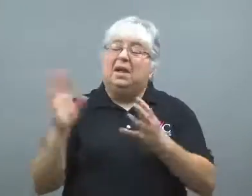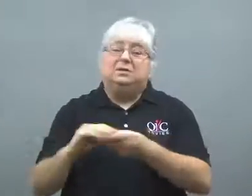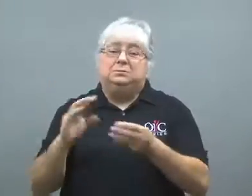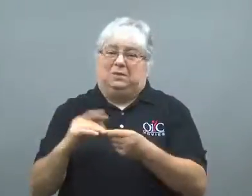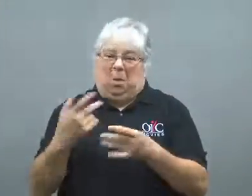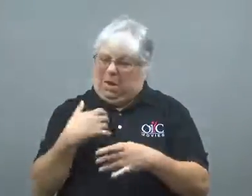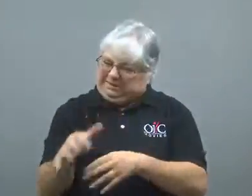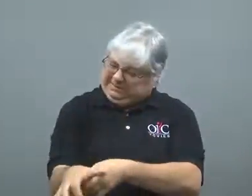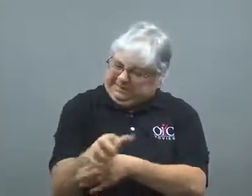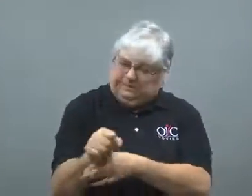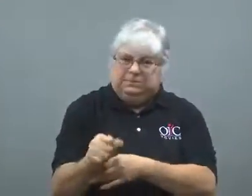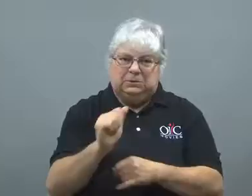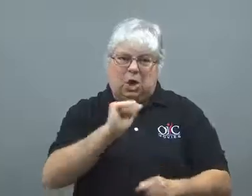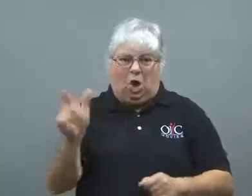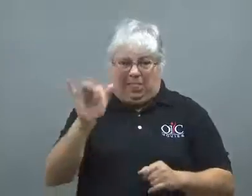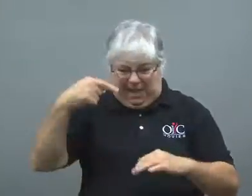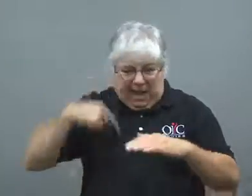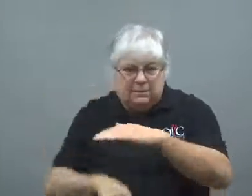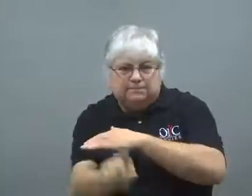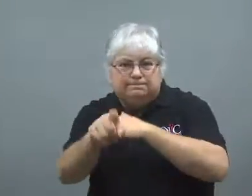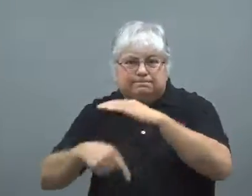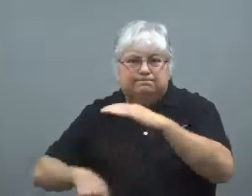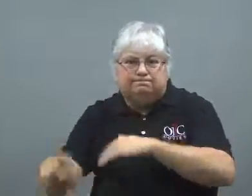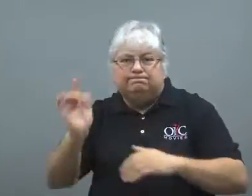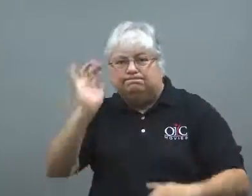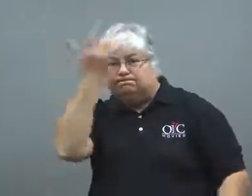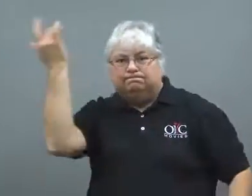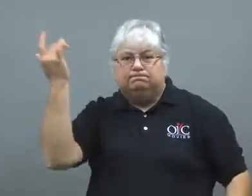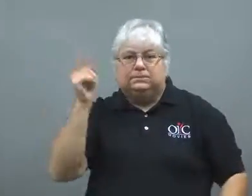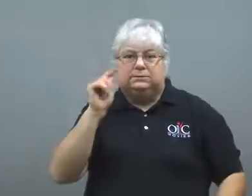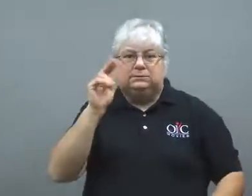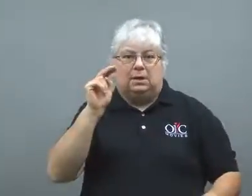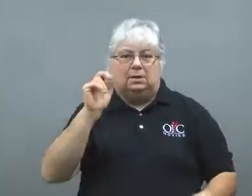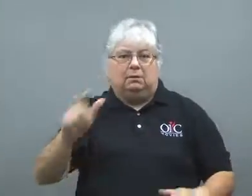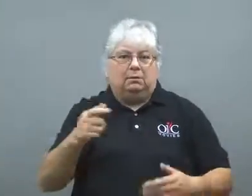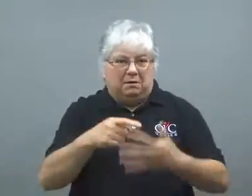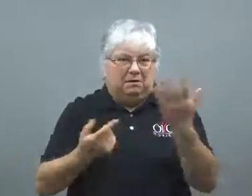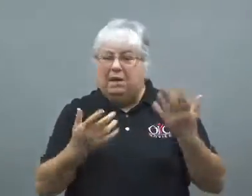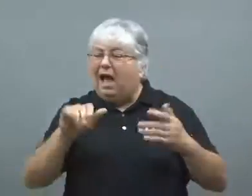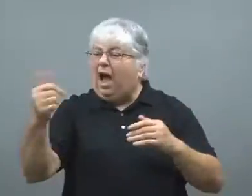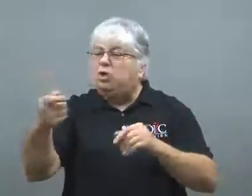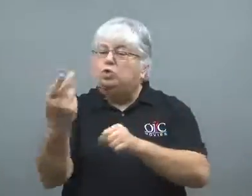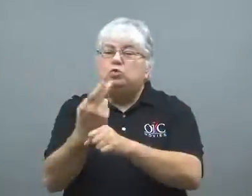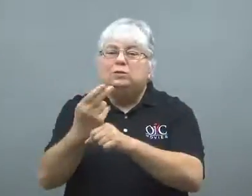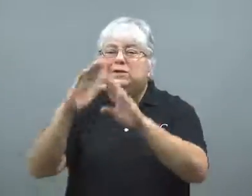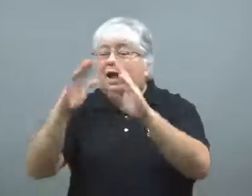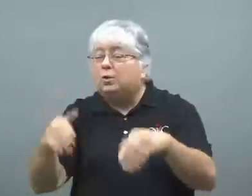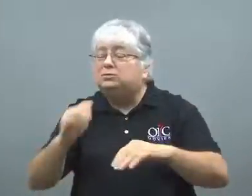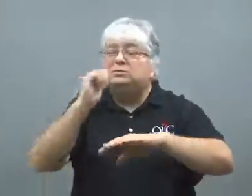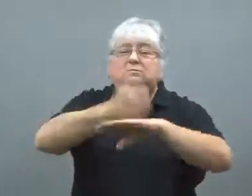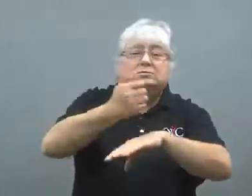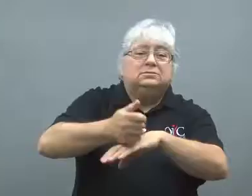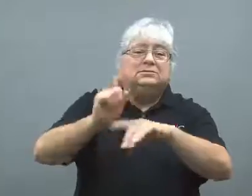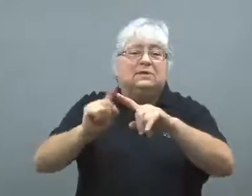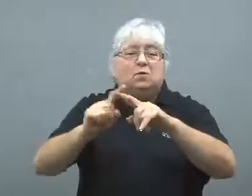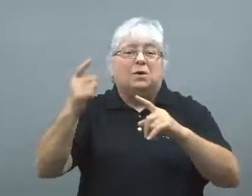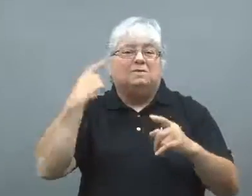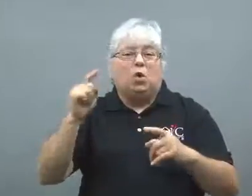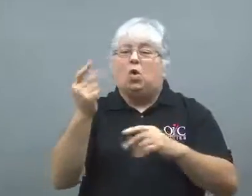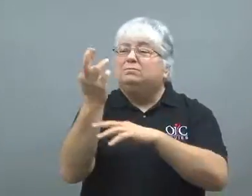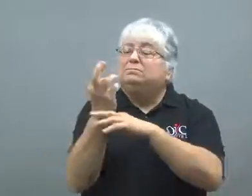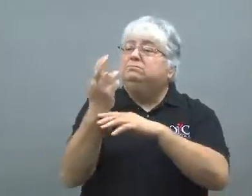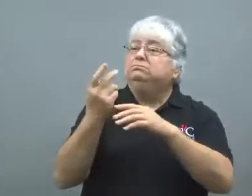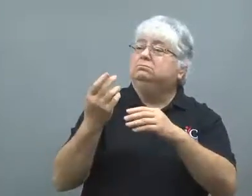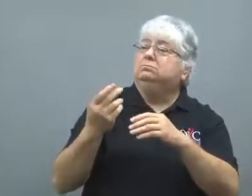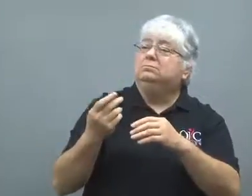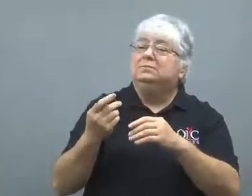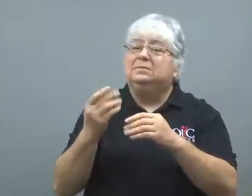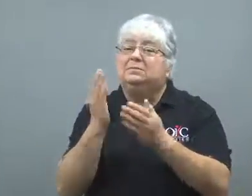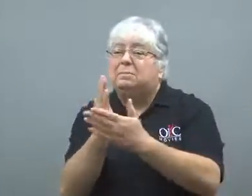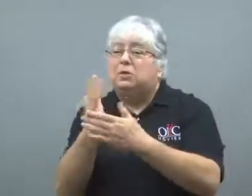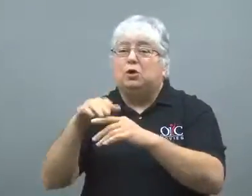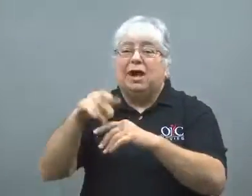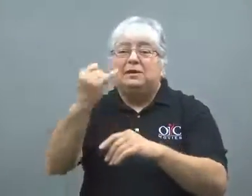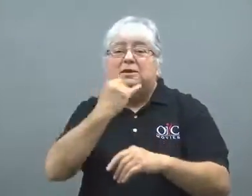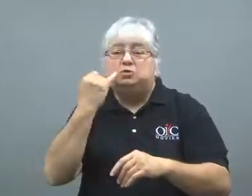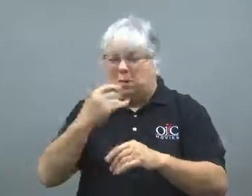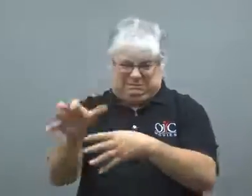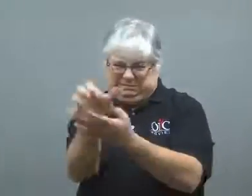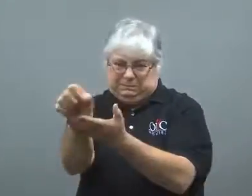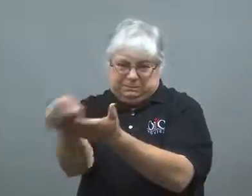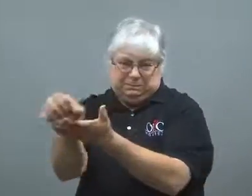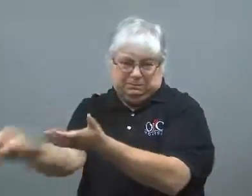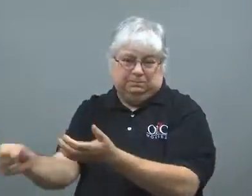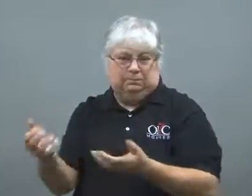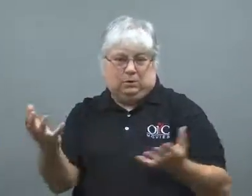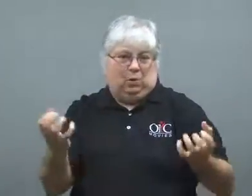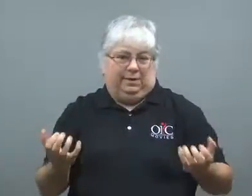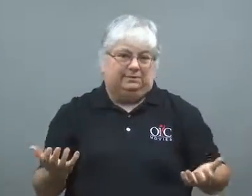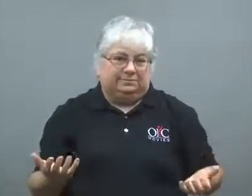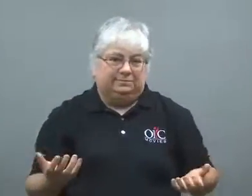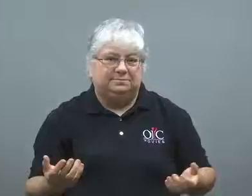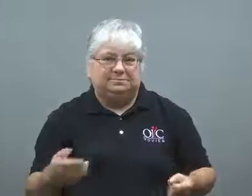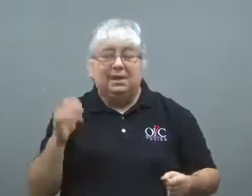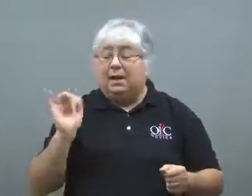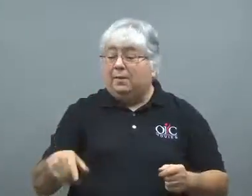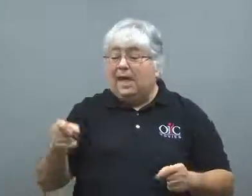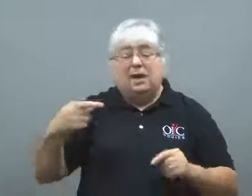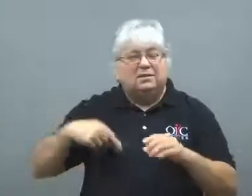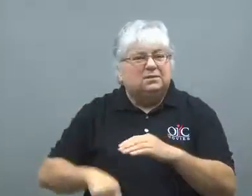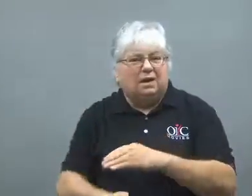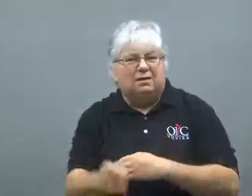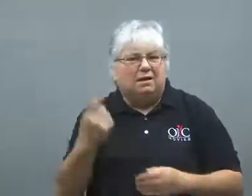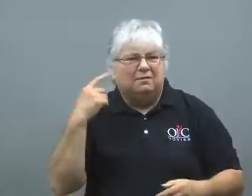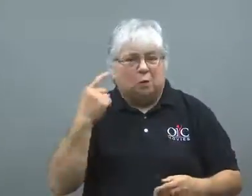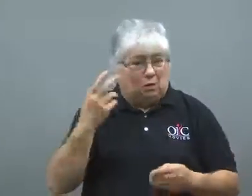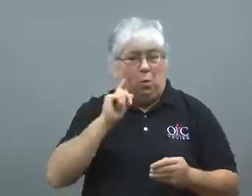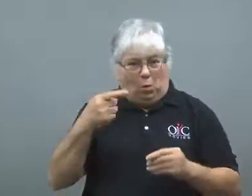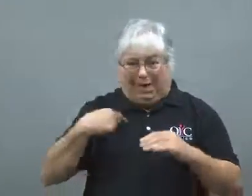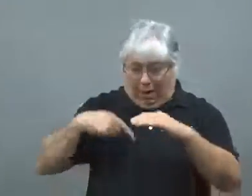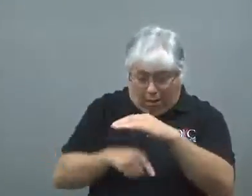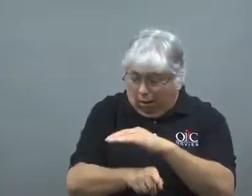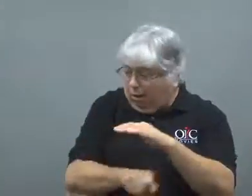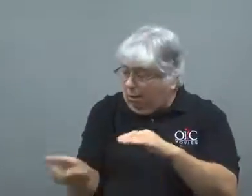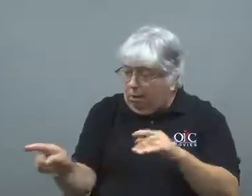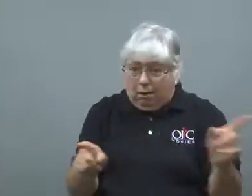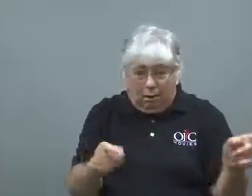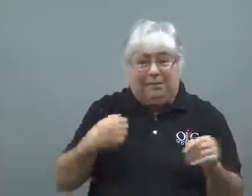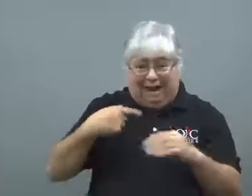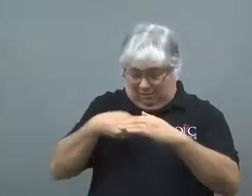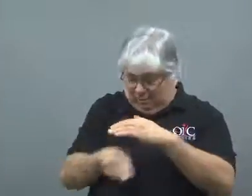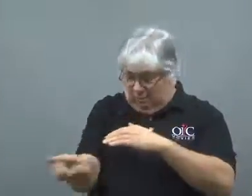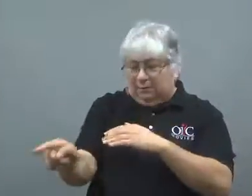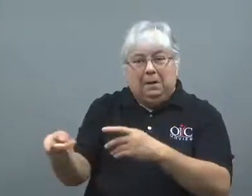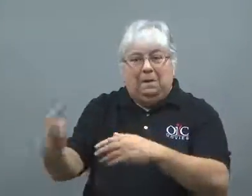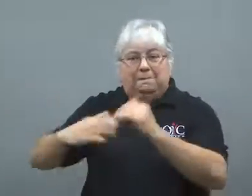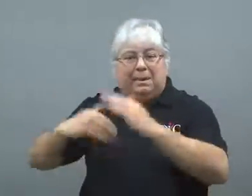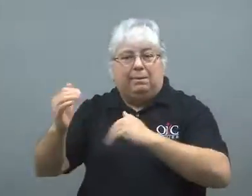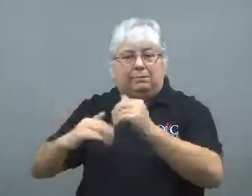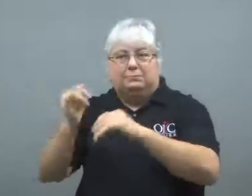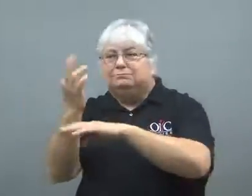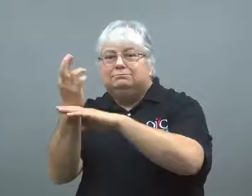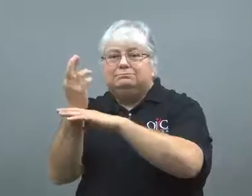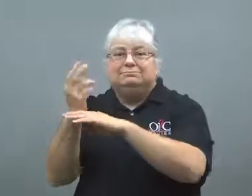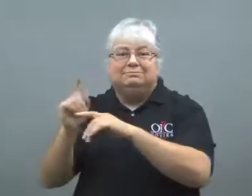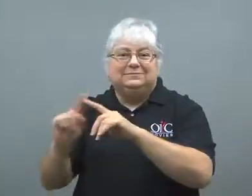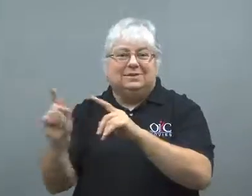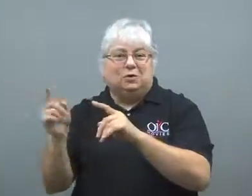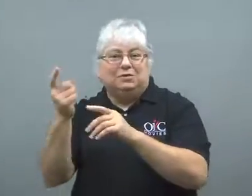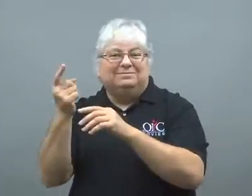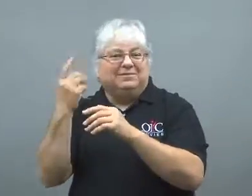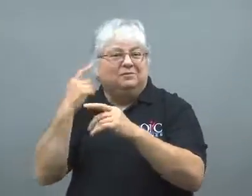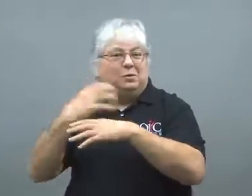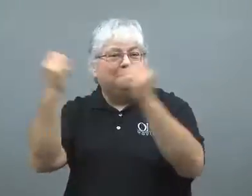The goal was to destroy the tunnels and infrastructure used against Israel.